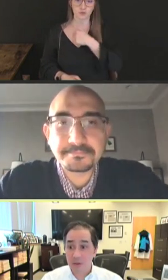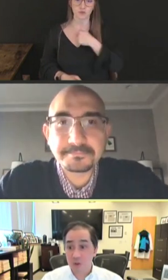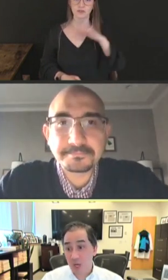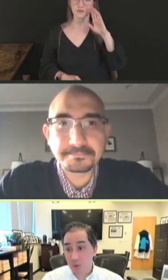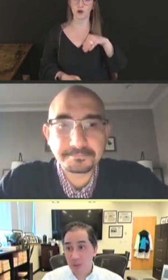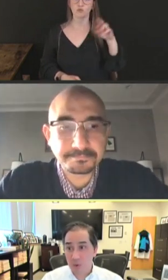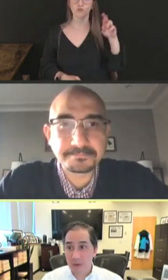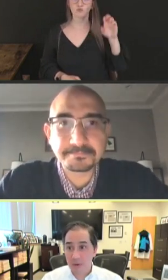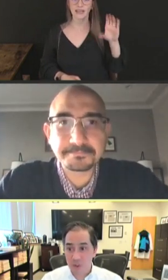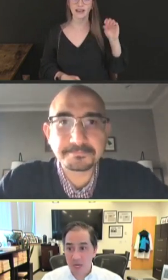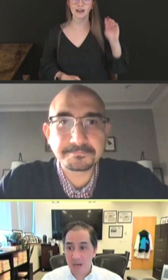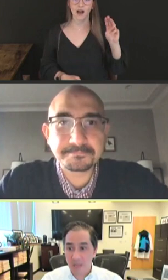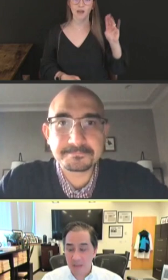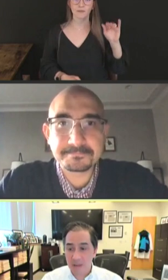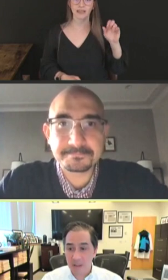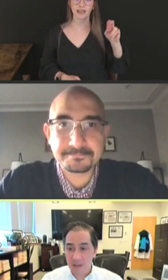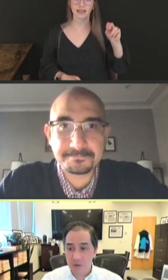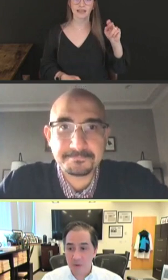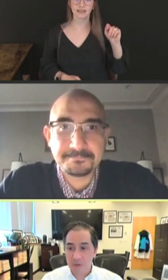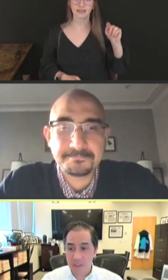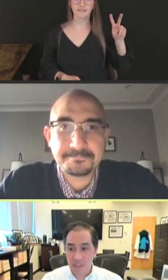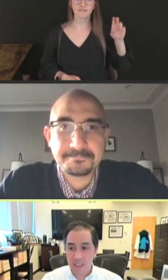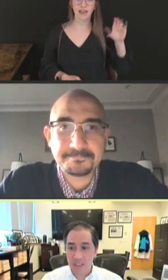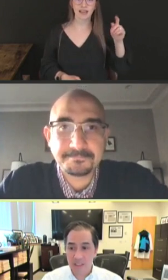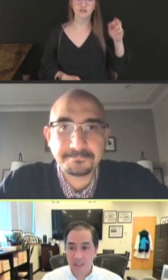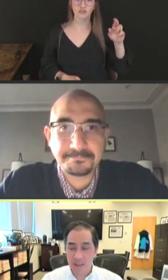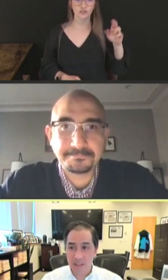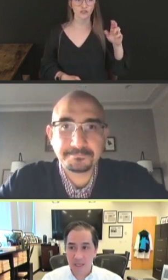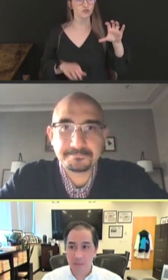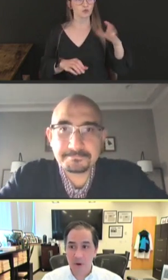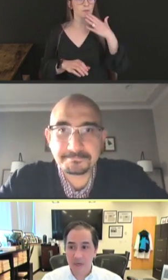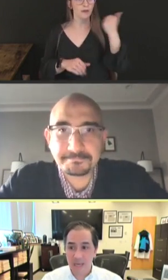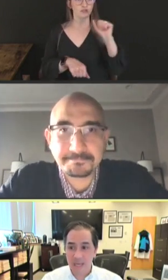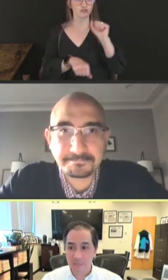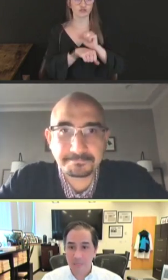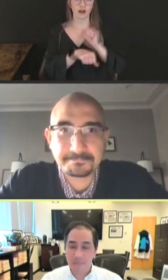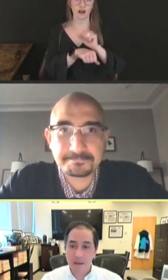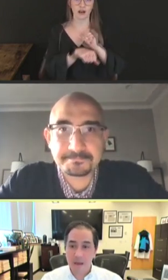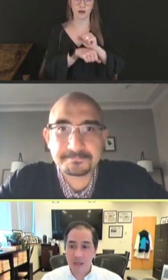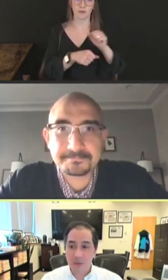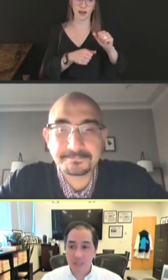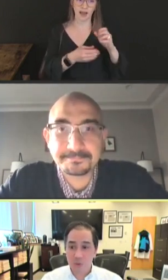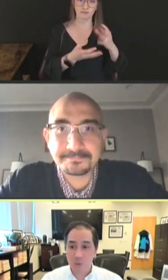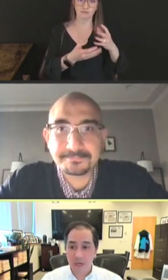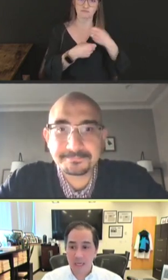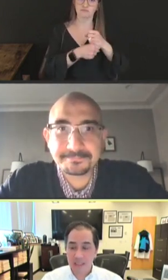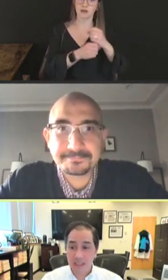better -- generally do a better job at inducing CD8 T cells than mRNA. So that's one idea.